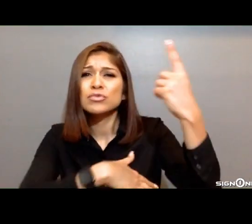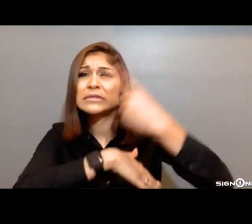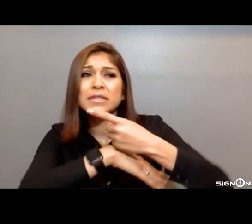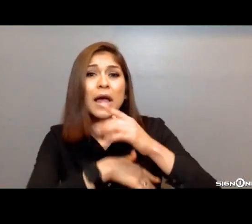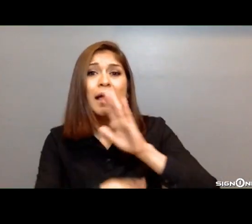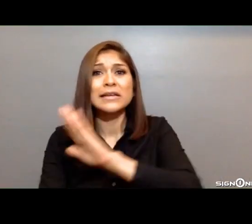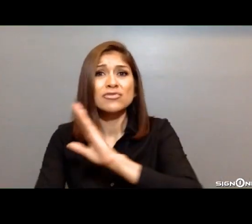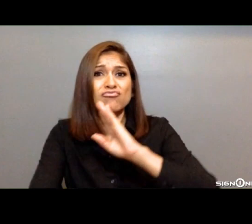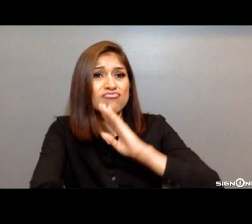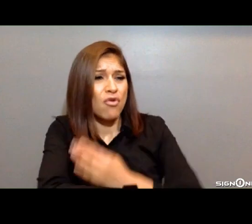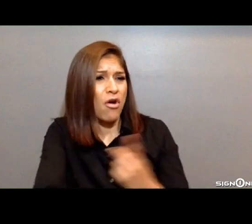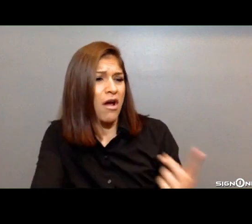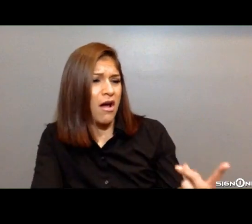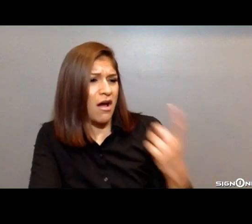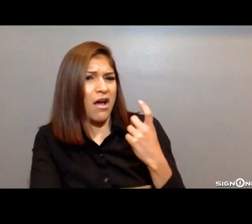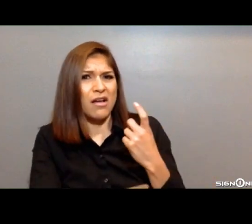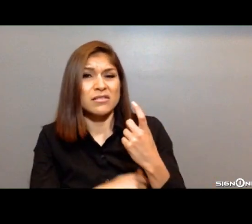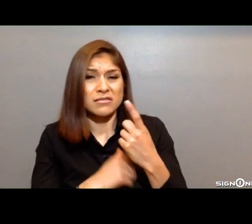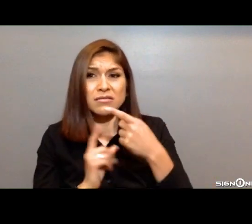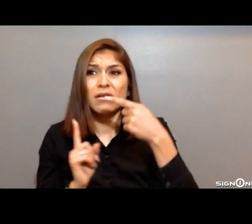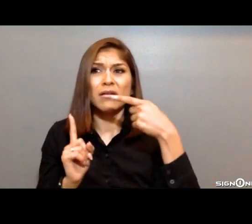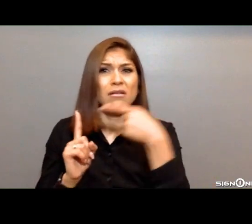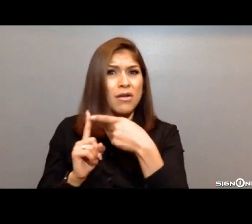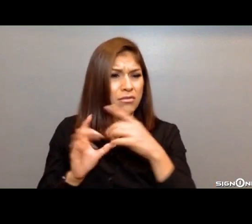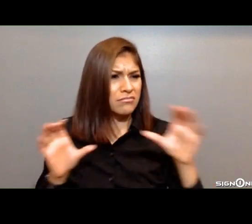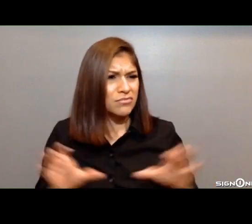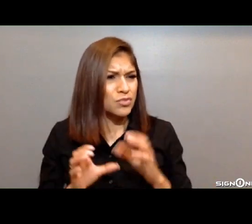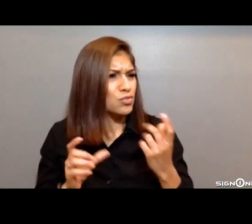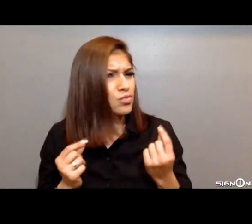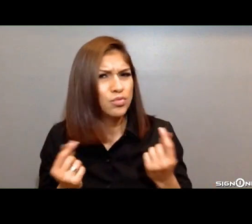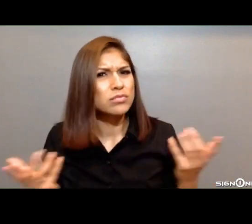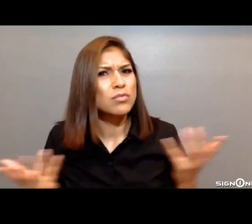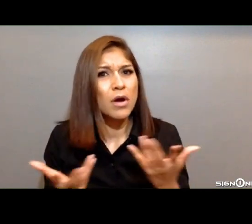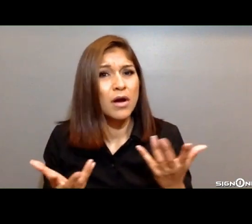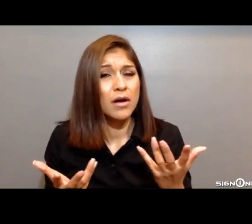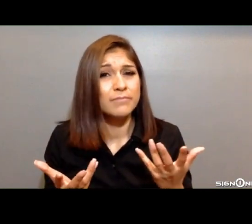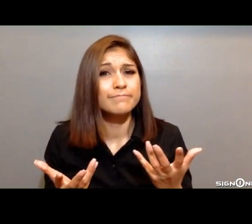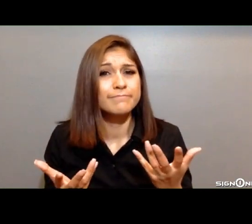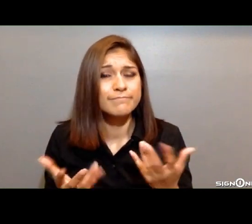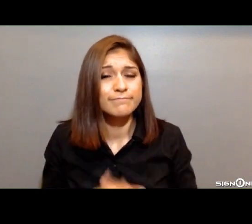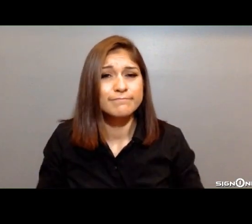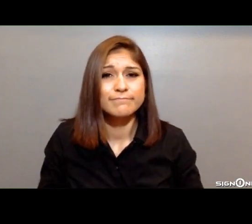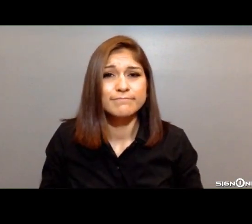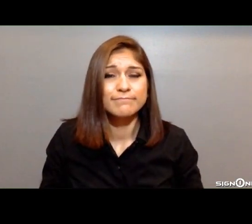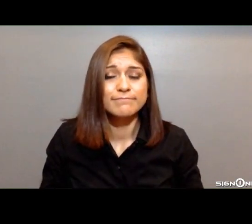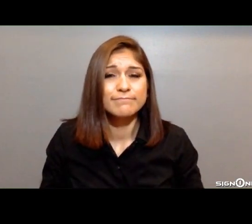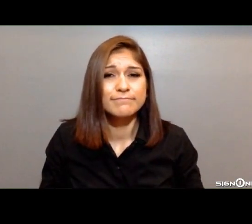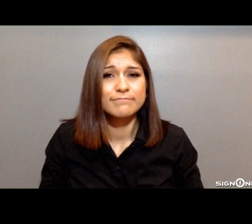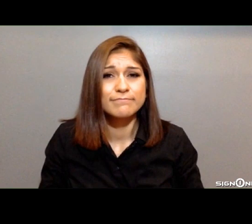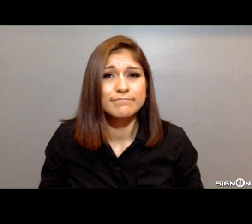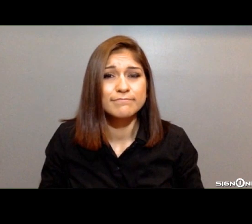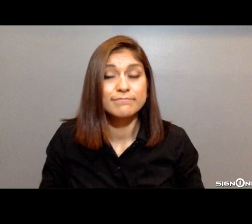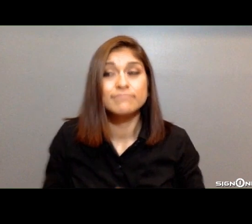be able to answer his black daughter when she asks: What did you do?"